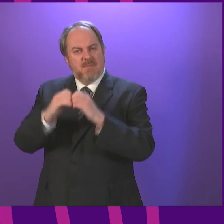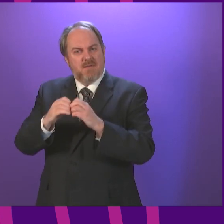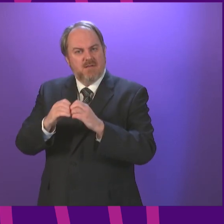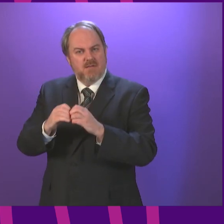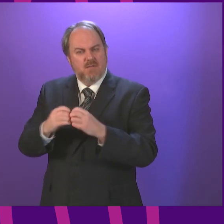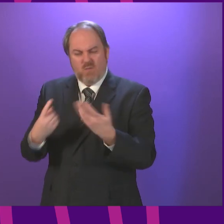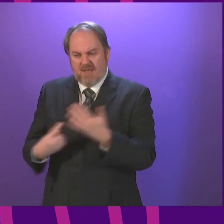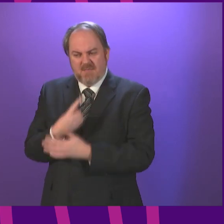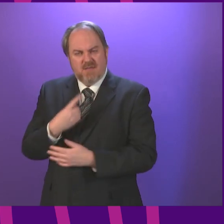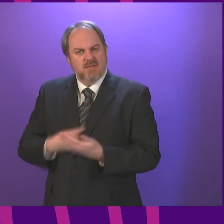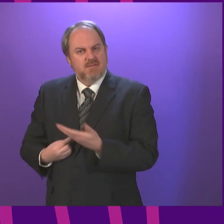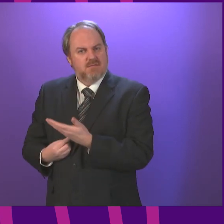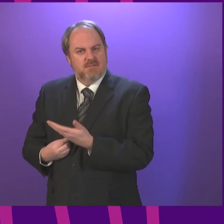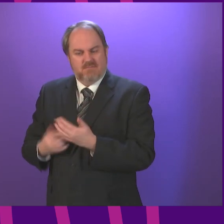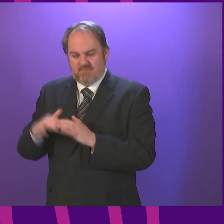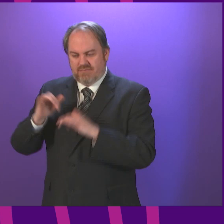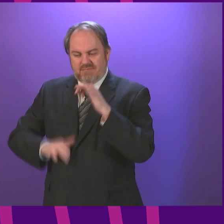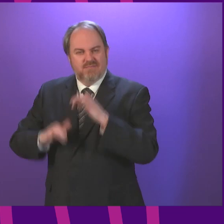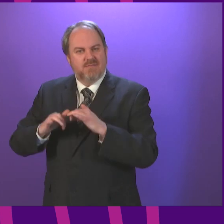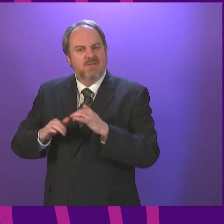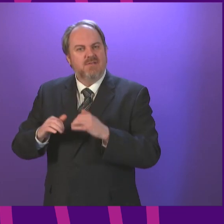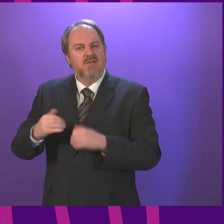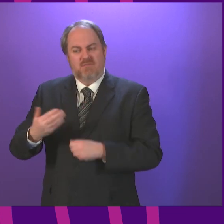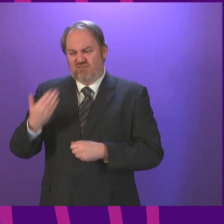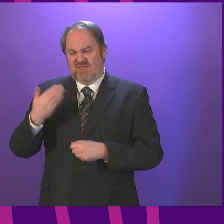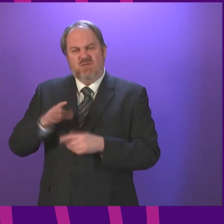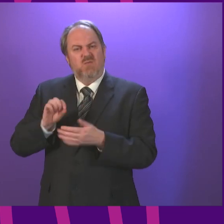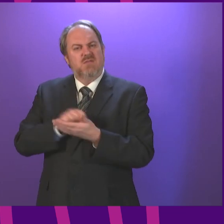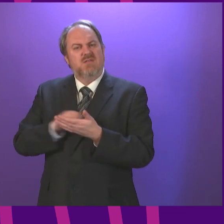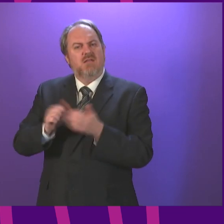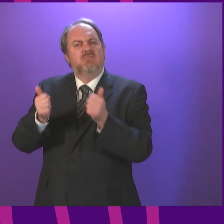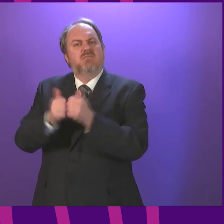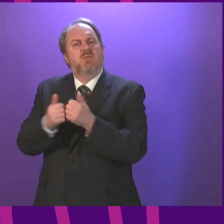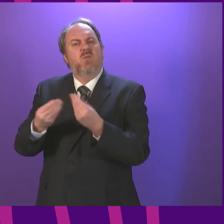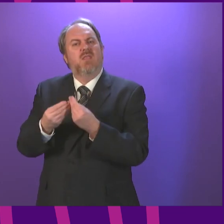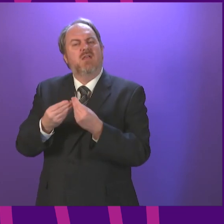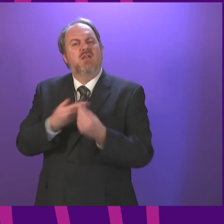Five years ago, she signed a deal with the Chinese company SinoFortone, which said that